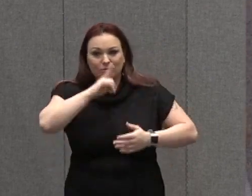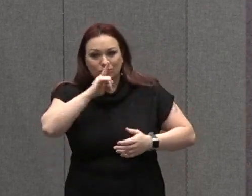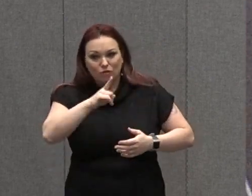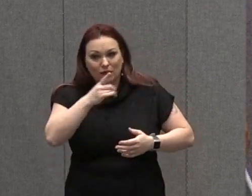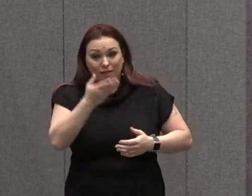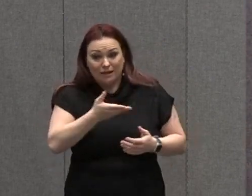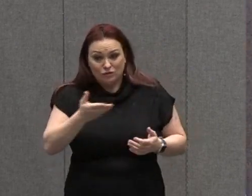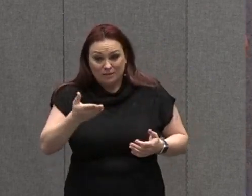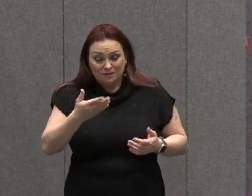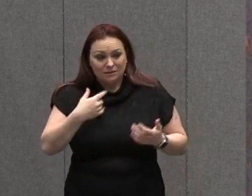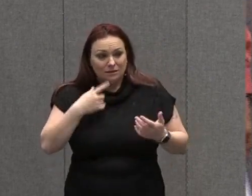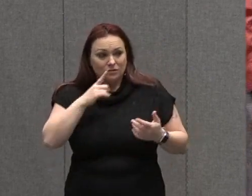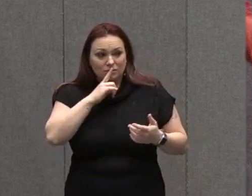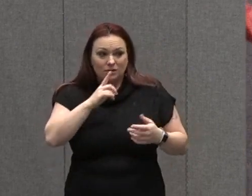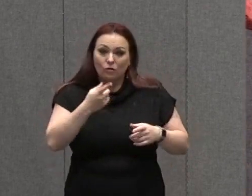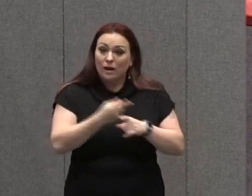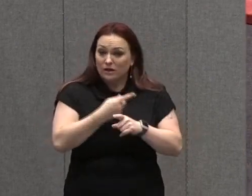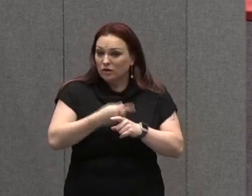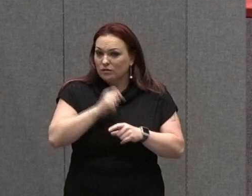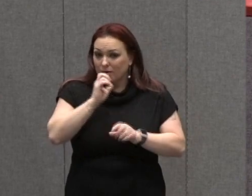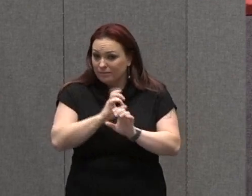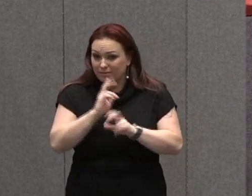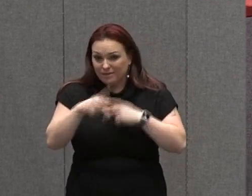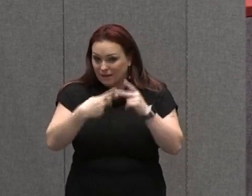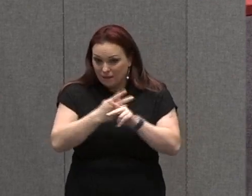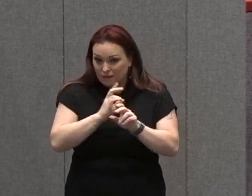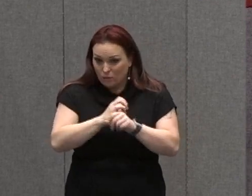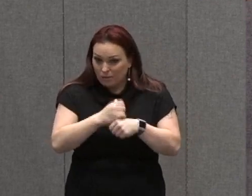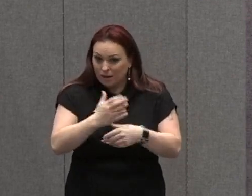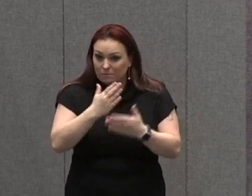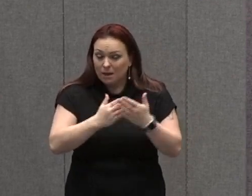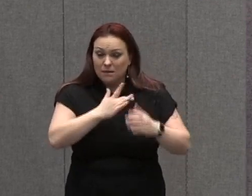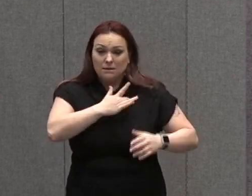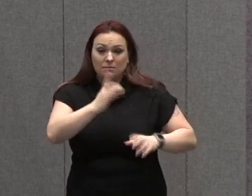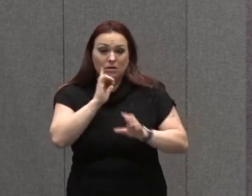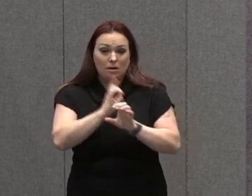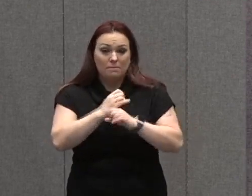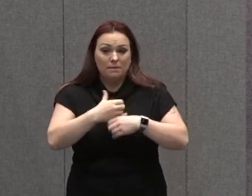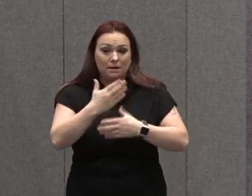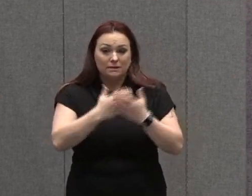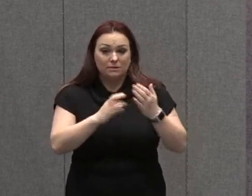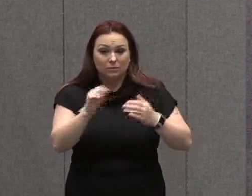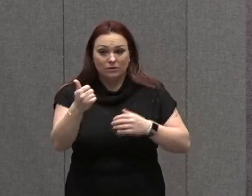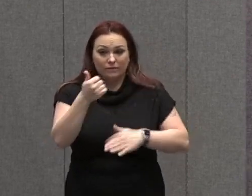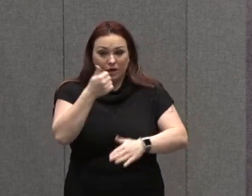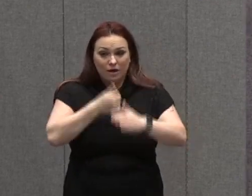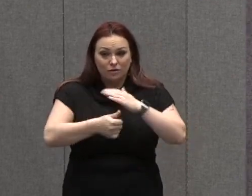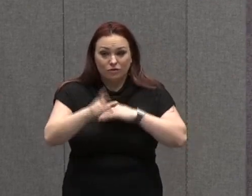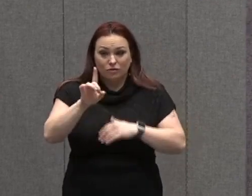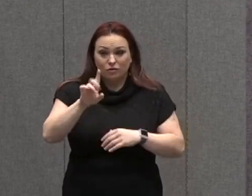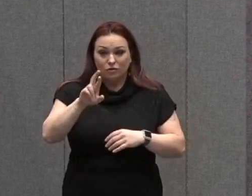the regular instruments, not the kind you make but that are usually made by someone else, under the drums you have drums,